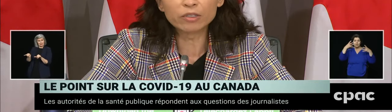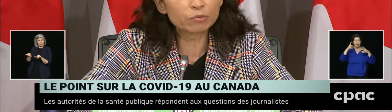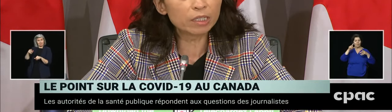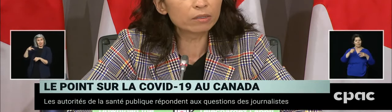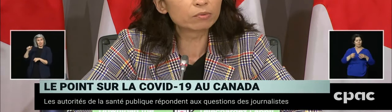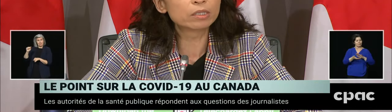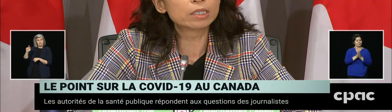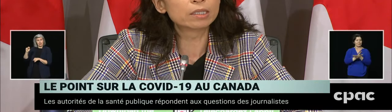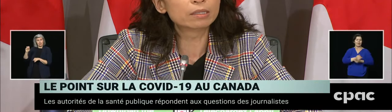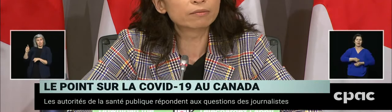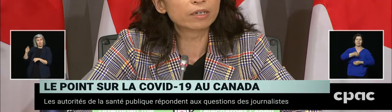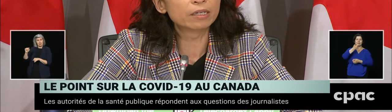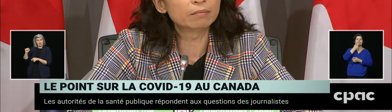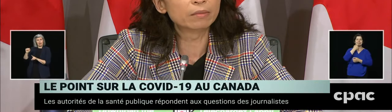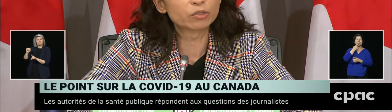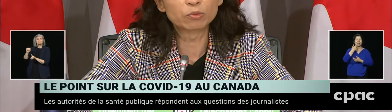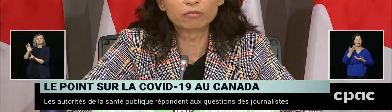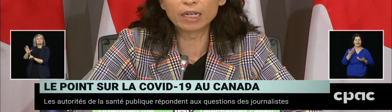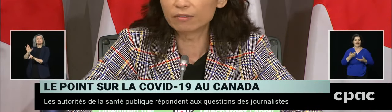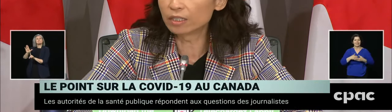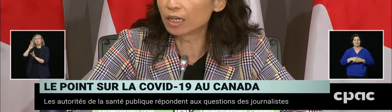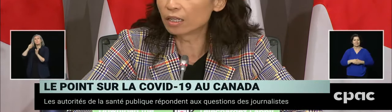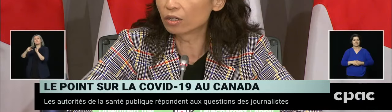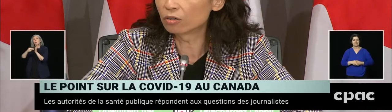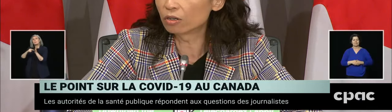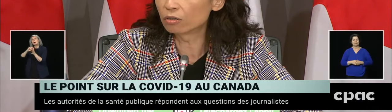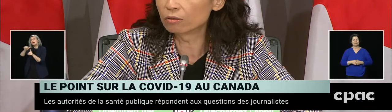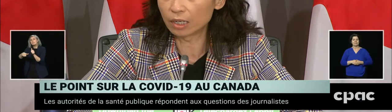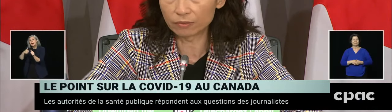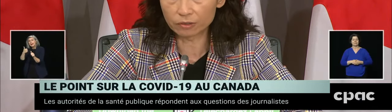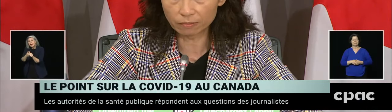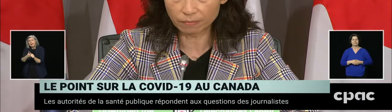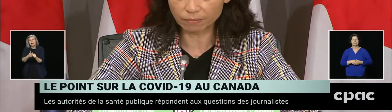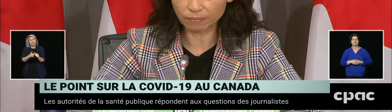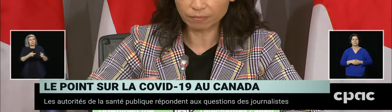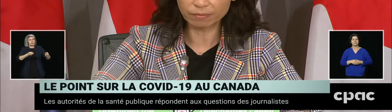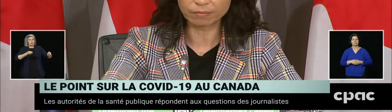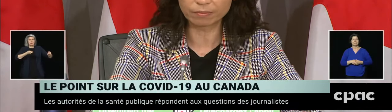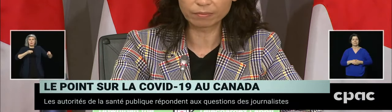ASPECTS TO IT. SOME OF THEM WERE MORE FOR CASE